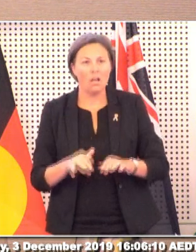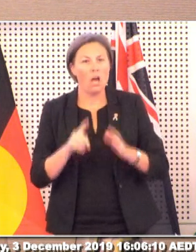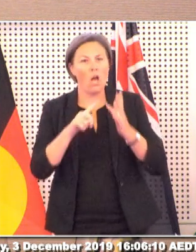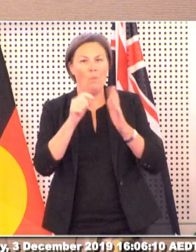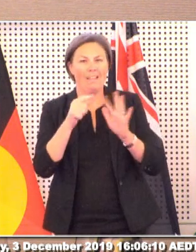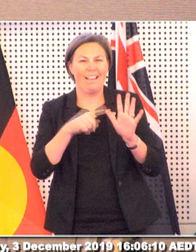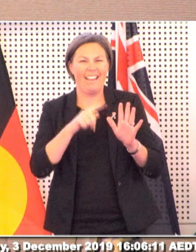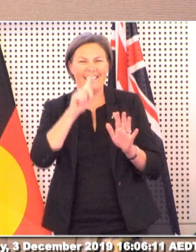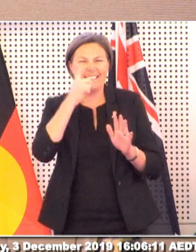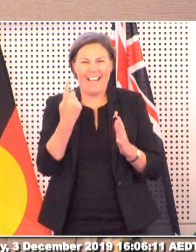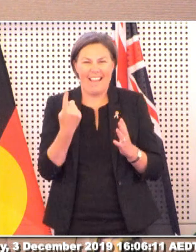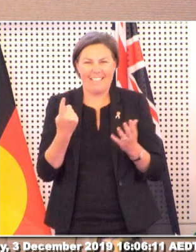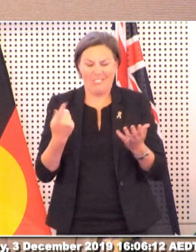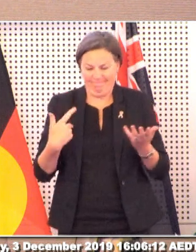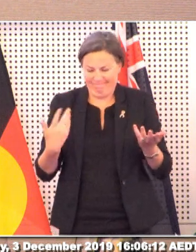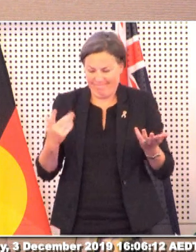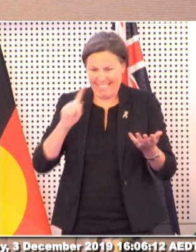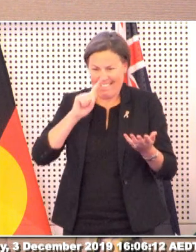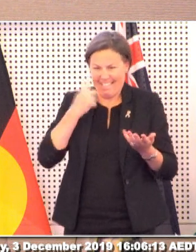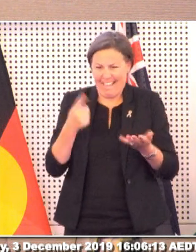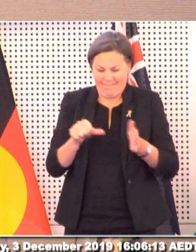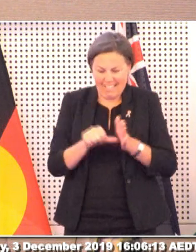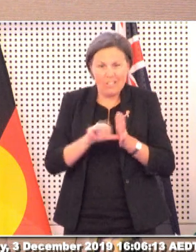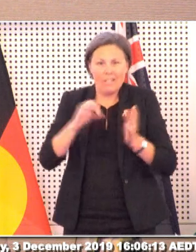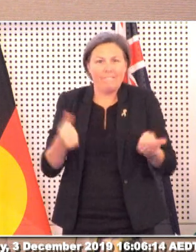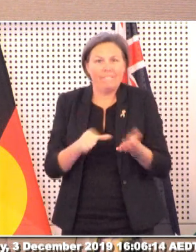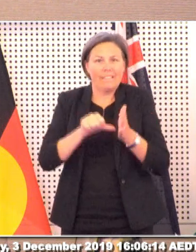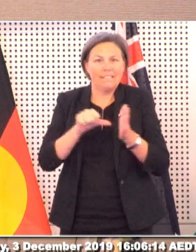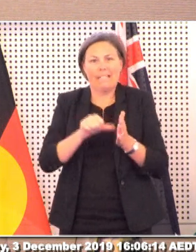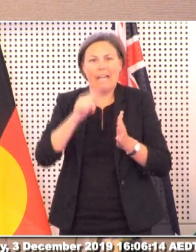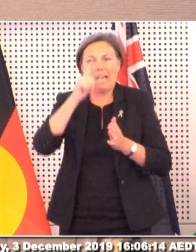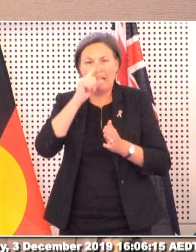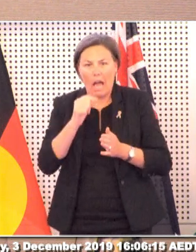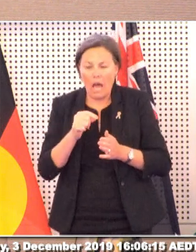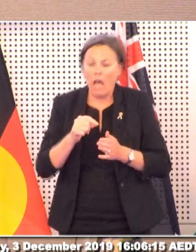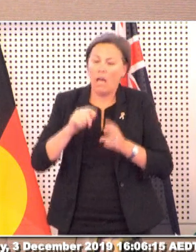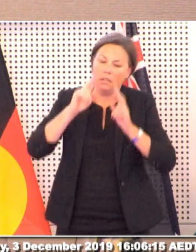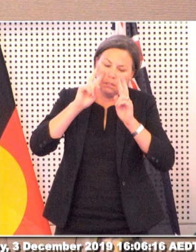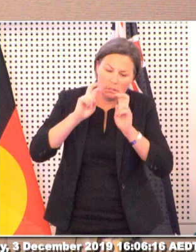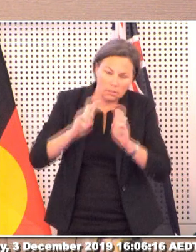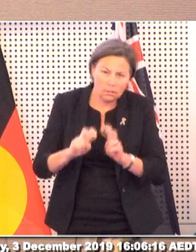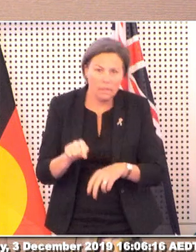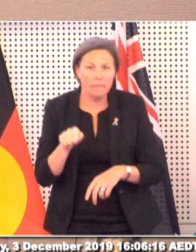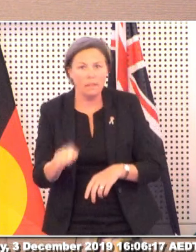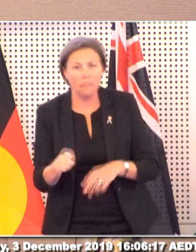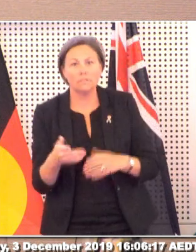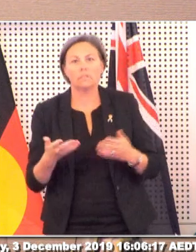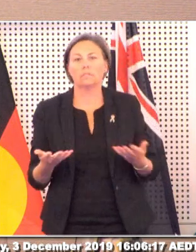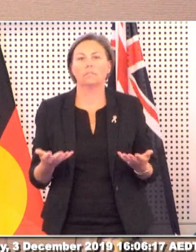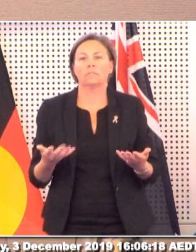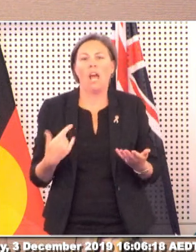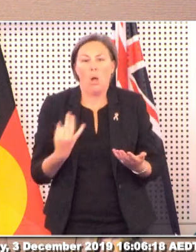And the Public Advocate herself has no investigation powers or punitive powers to